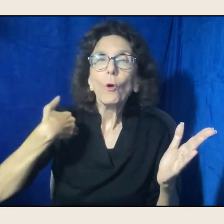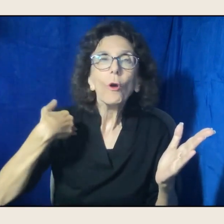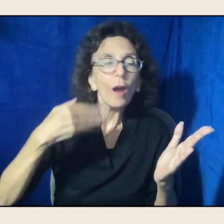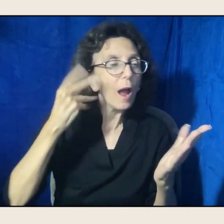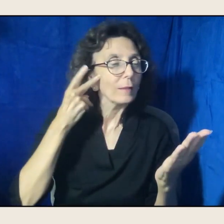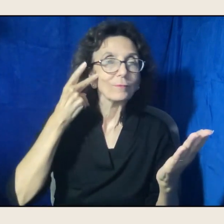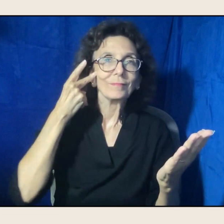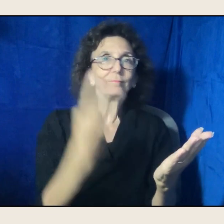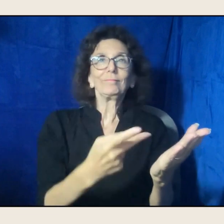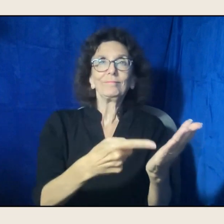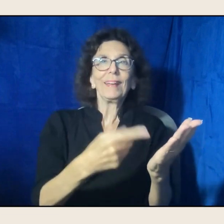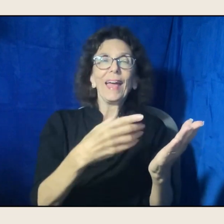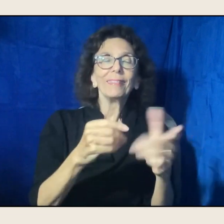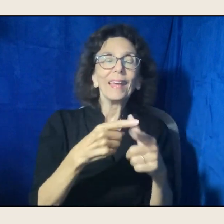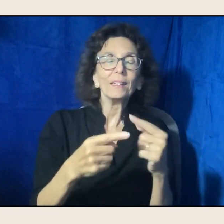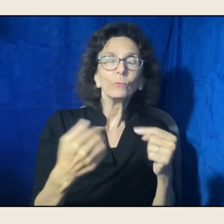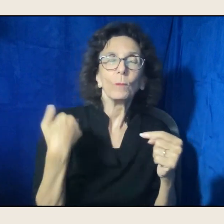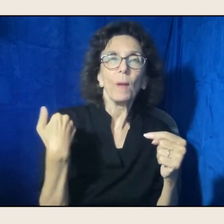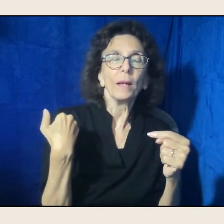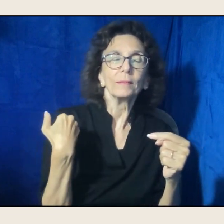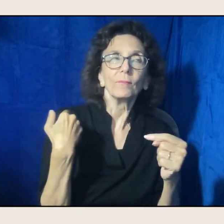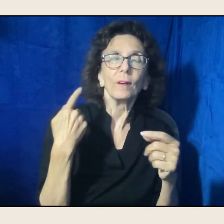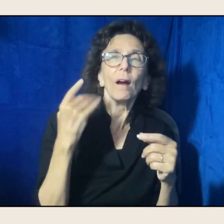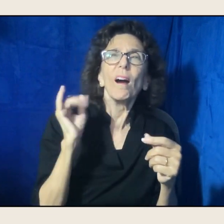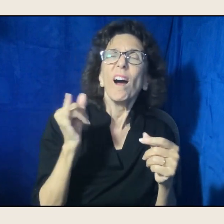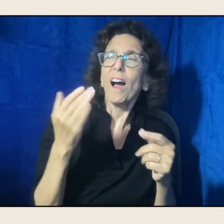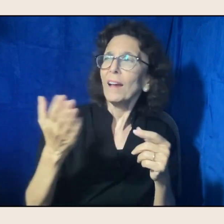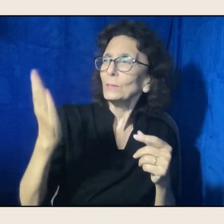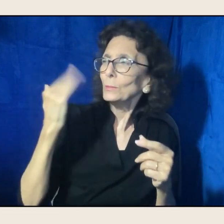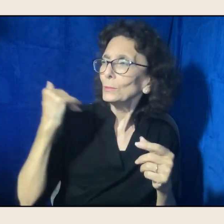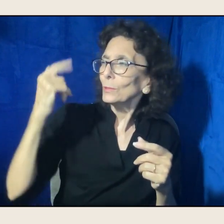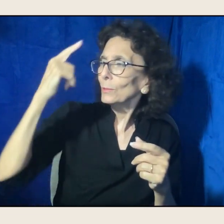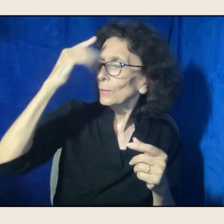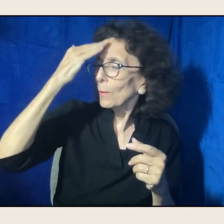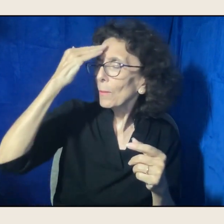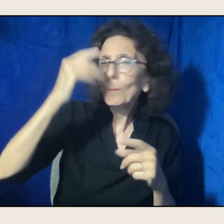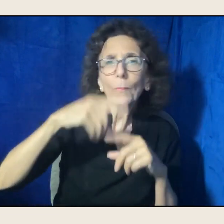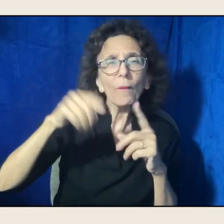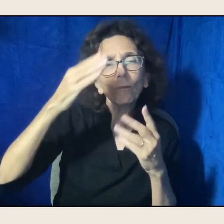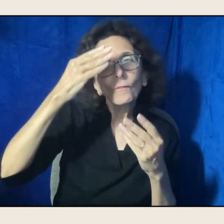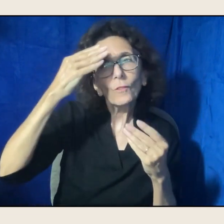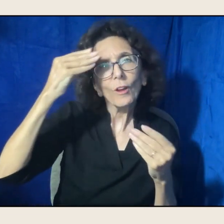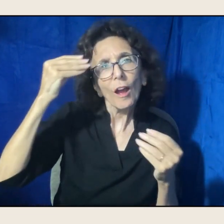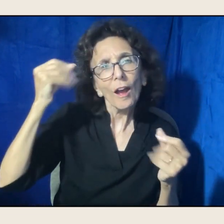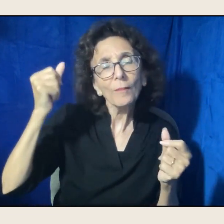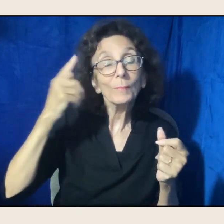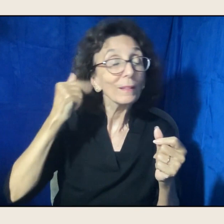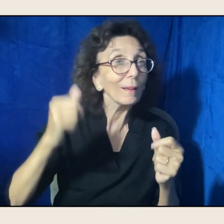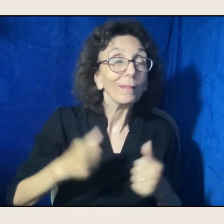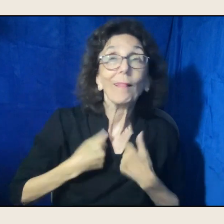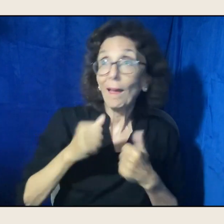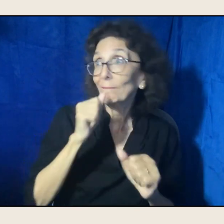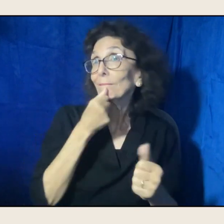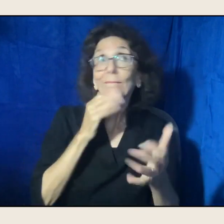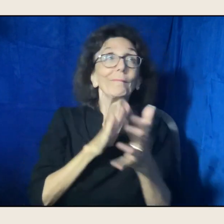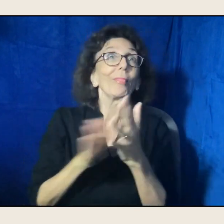that we once knew and maybe have forgotten a bit kind of in the slings and arrows of society in the midst of all of that.